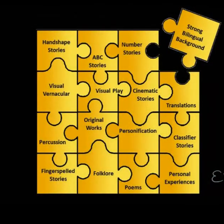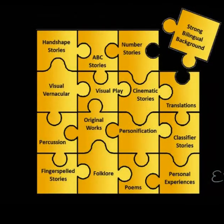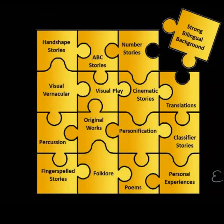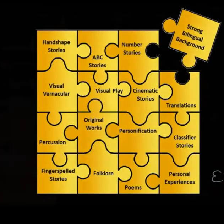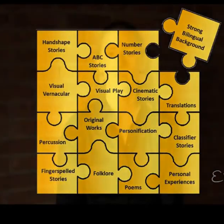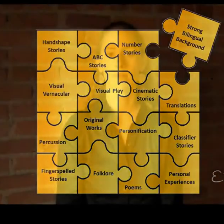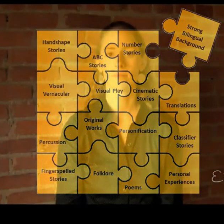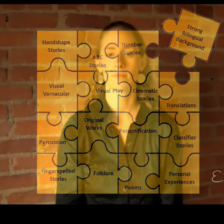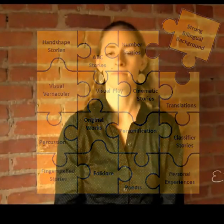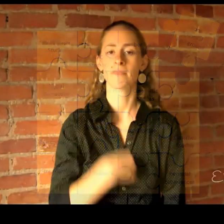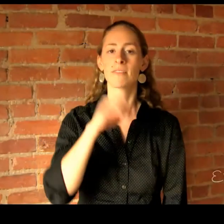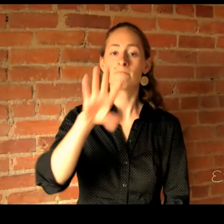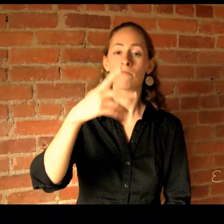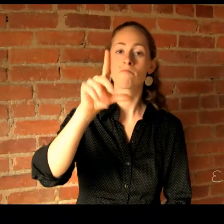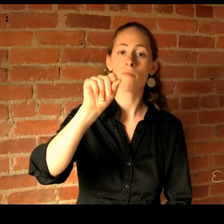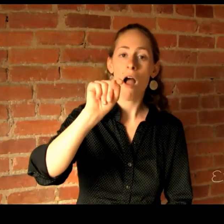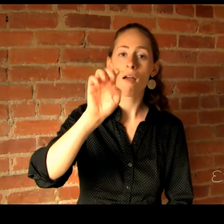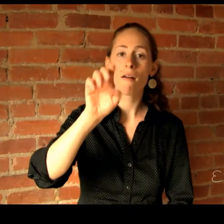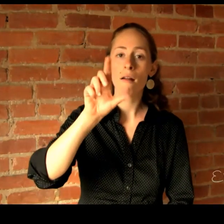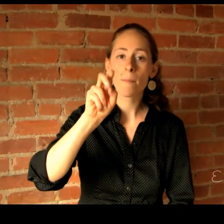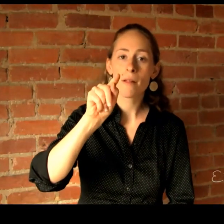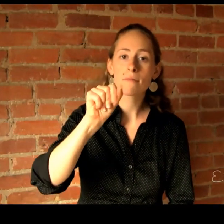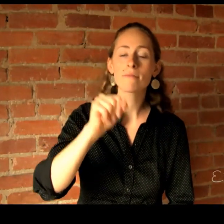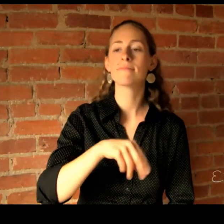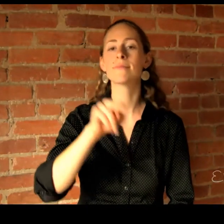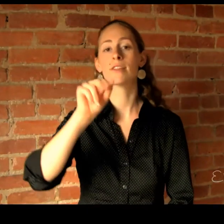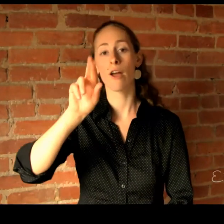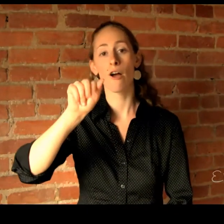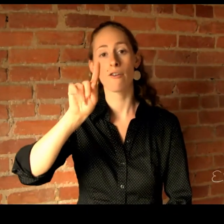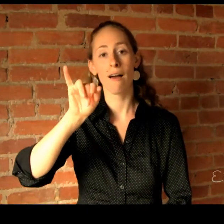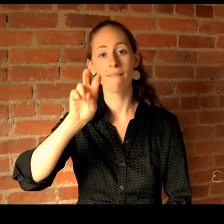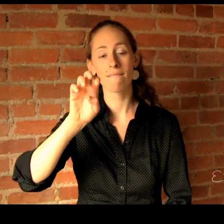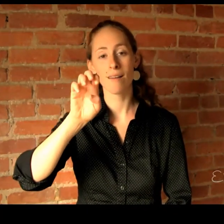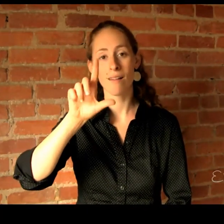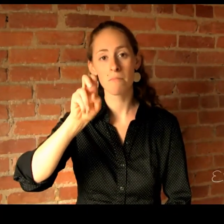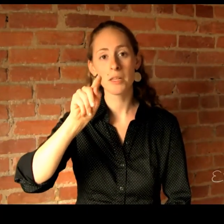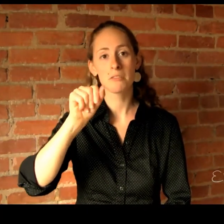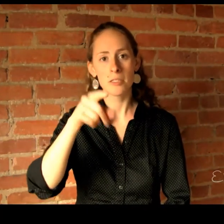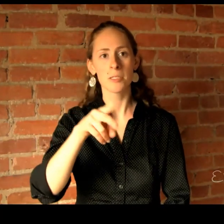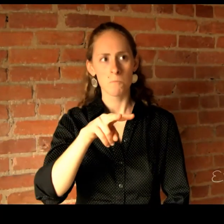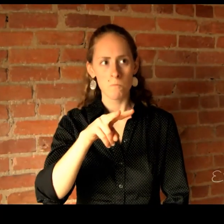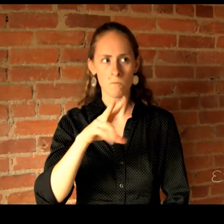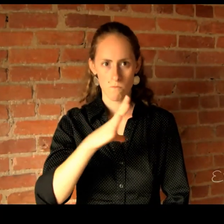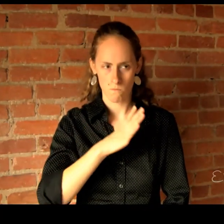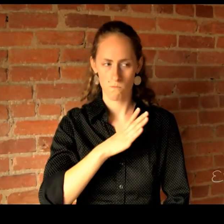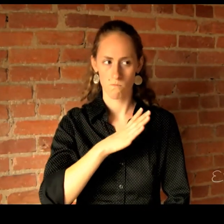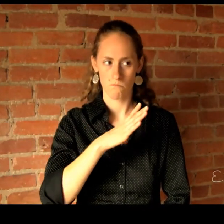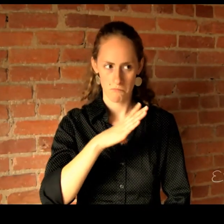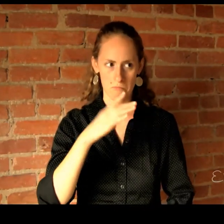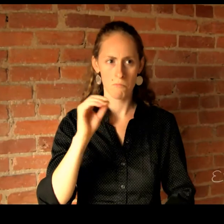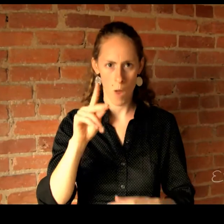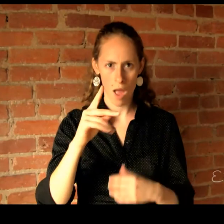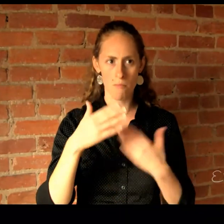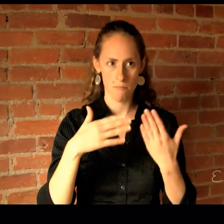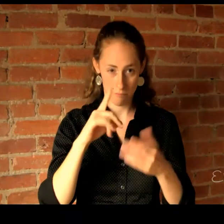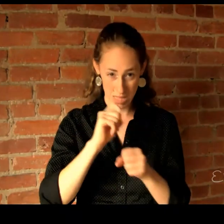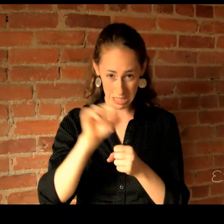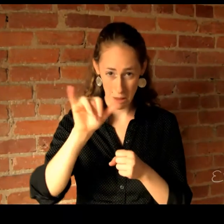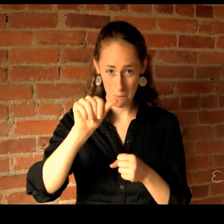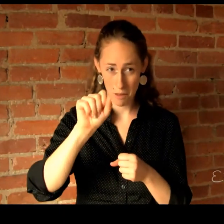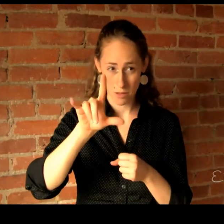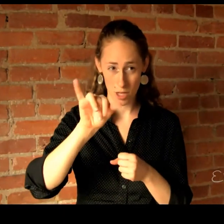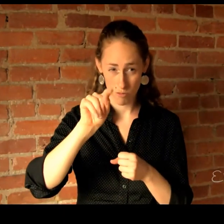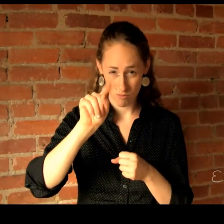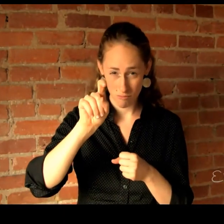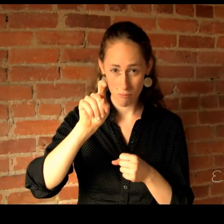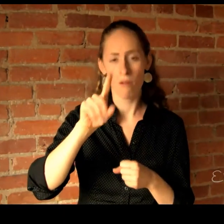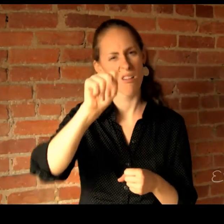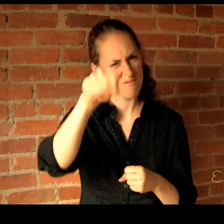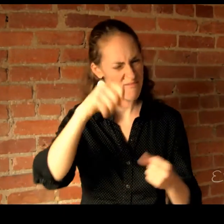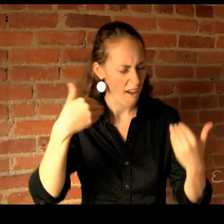I have shared plot elements and narrative elements and they do parallel in some ways